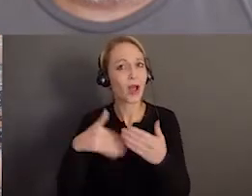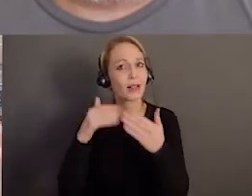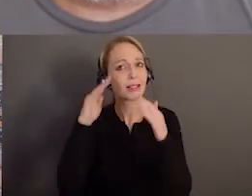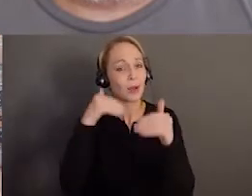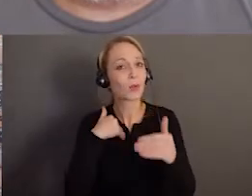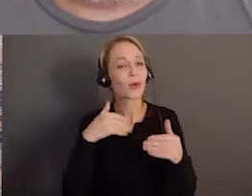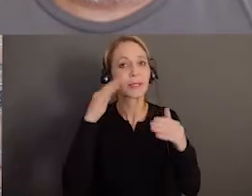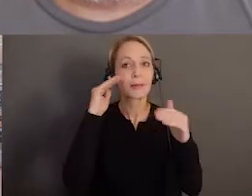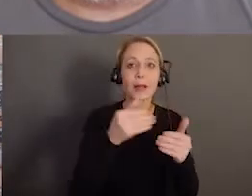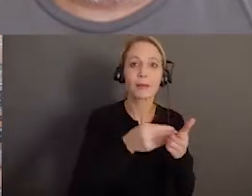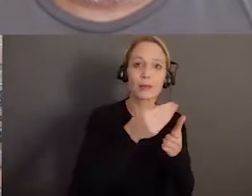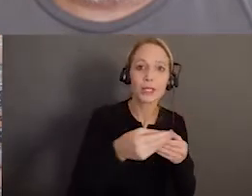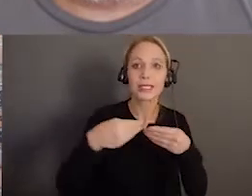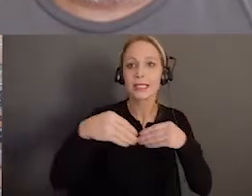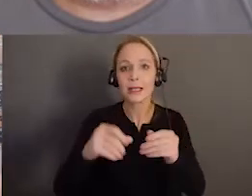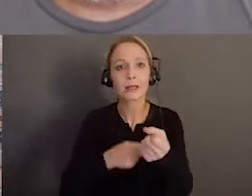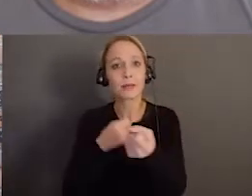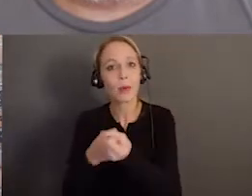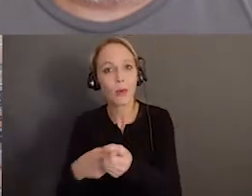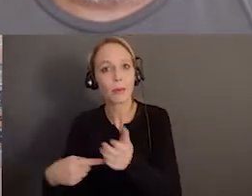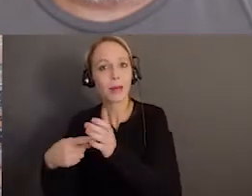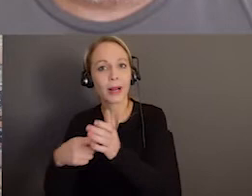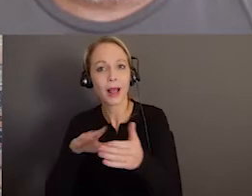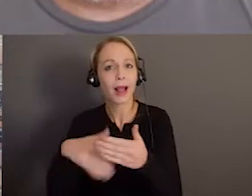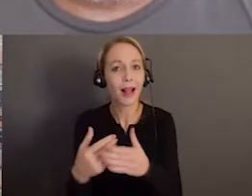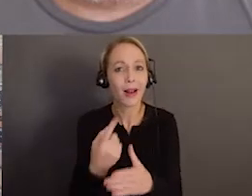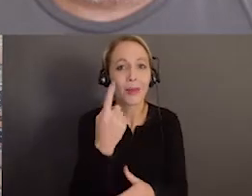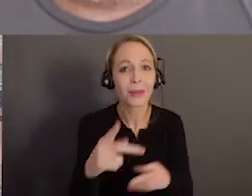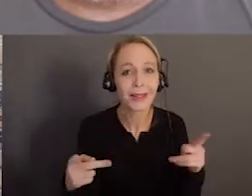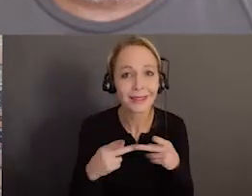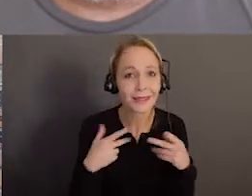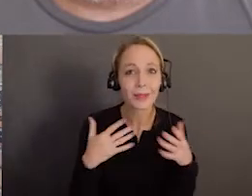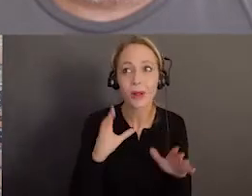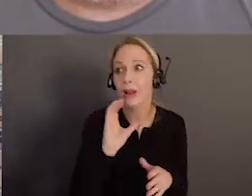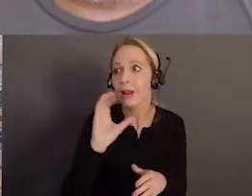WE EXPECT ALL TO BE IN ONE PLACE AND NOT TALK TO A LOT OF PEOPLE.